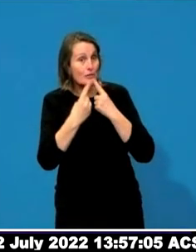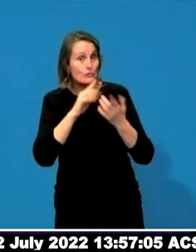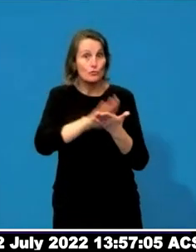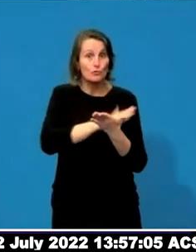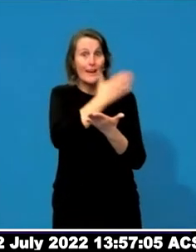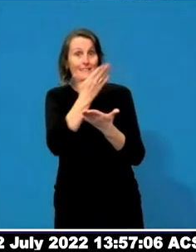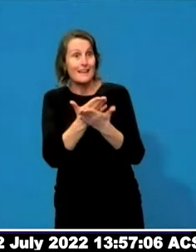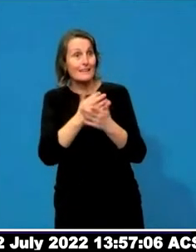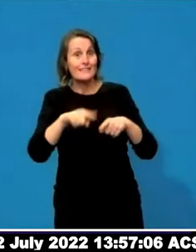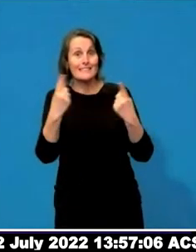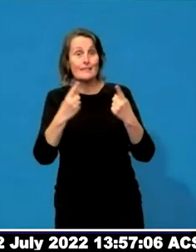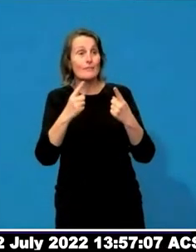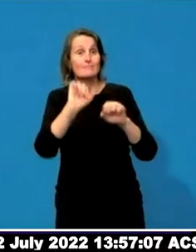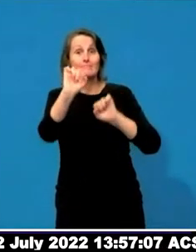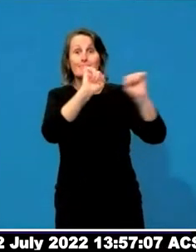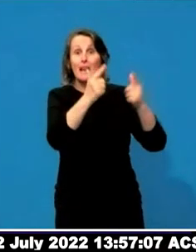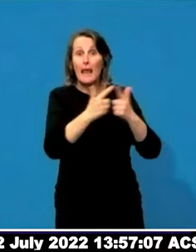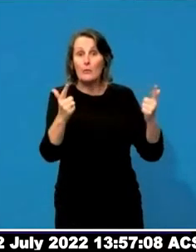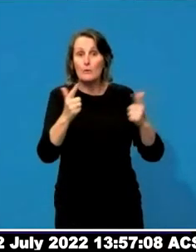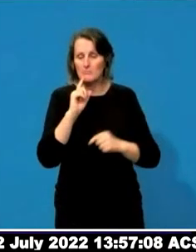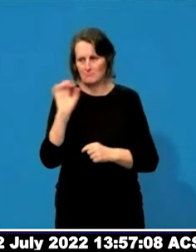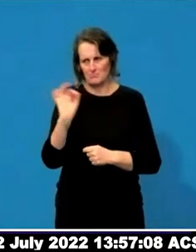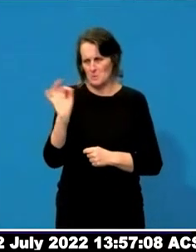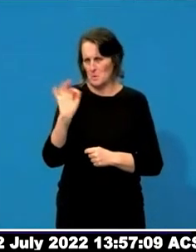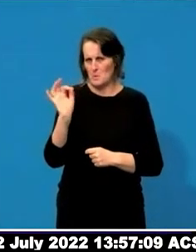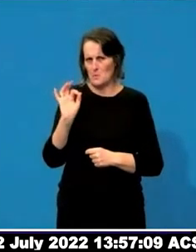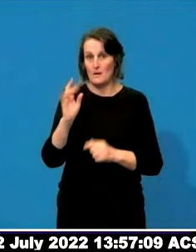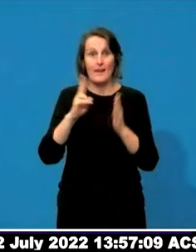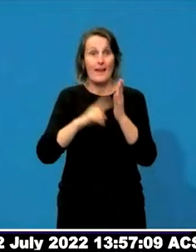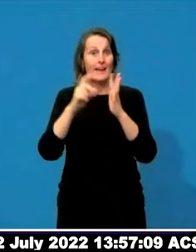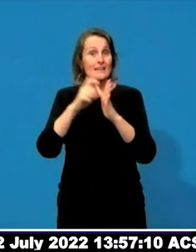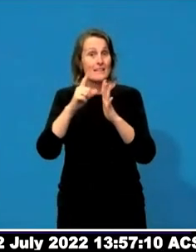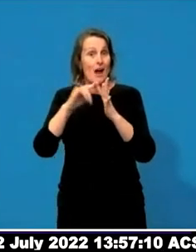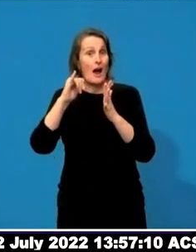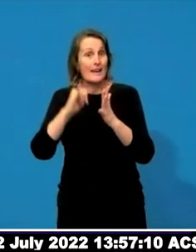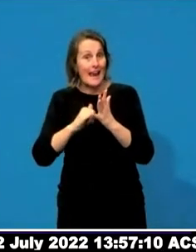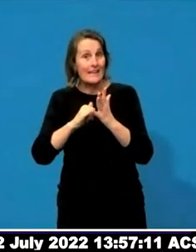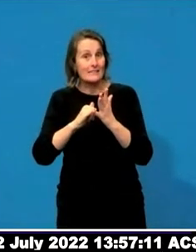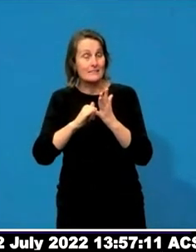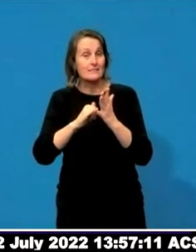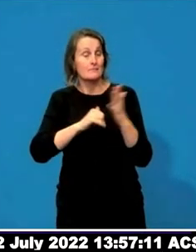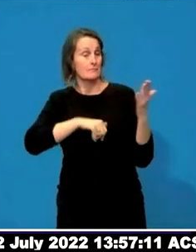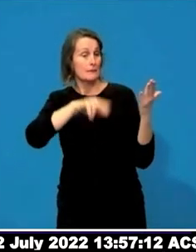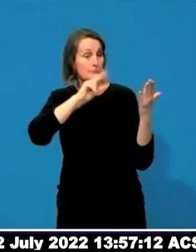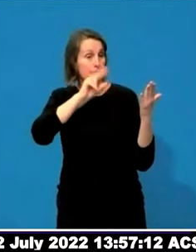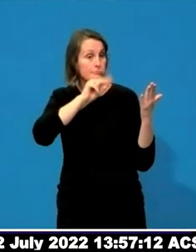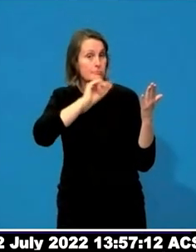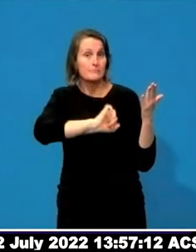No. MS McMAHON: Have you ever had NDIS documents explained or seen or heard them explained in traditional language?